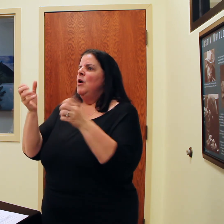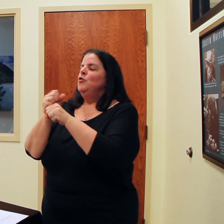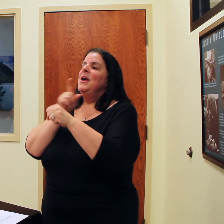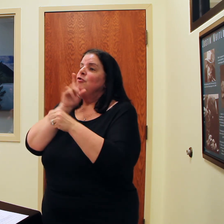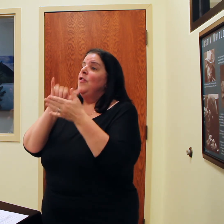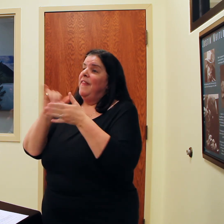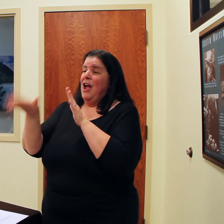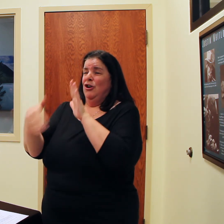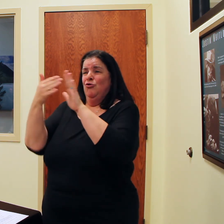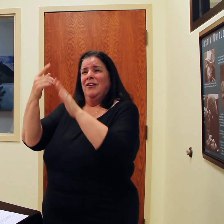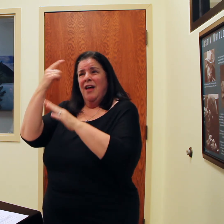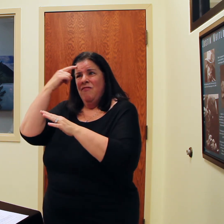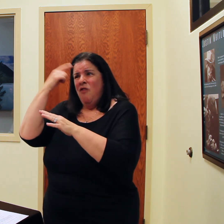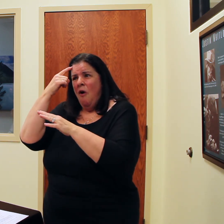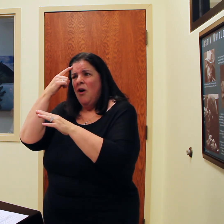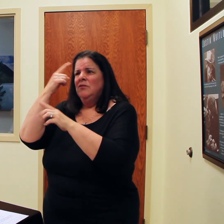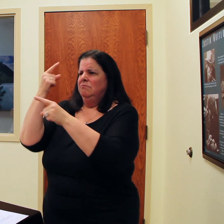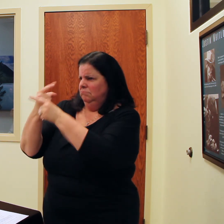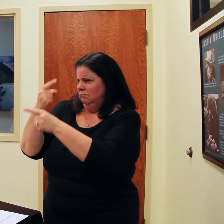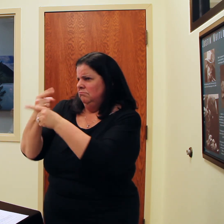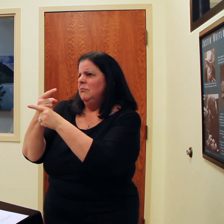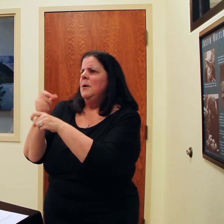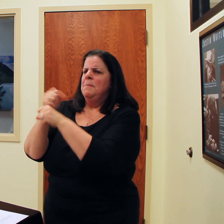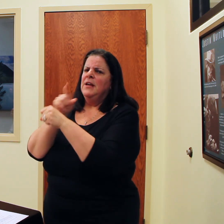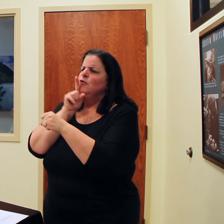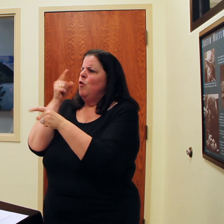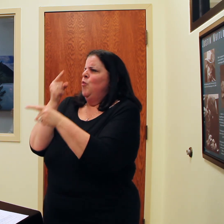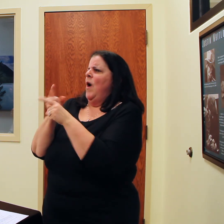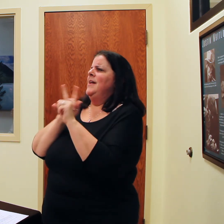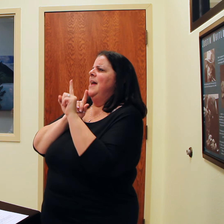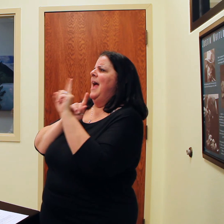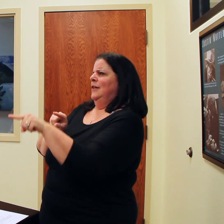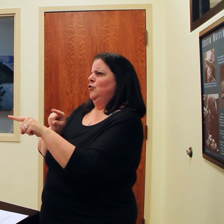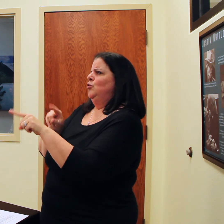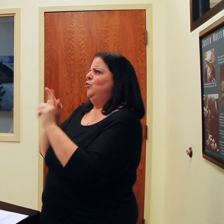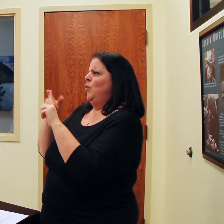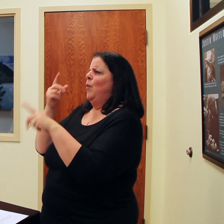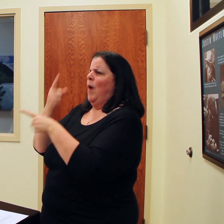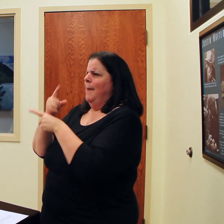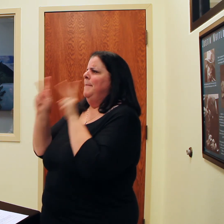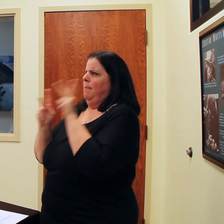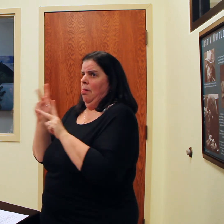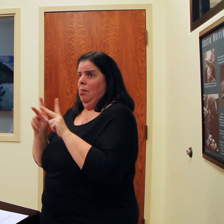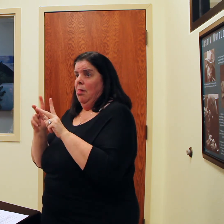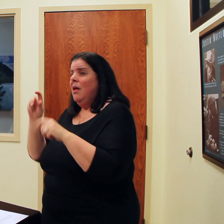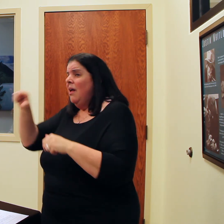and thought out, and delivered to the right entity, so we're not giving misinformation. Does anybody else have anything